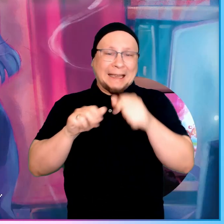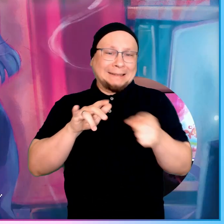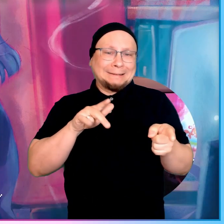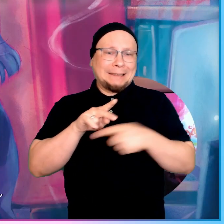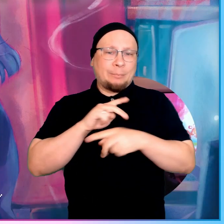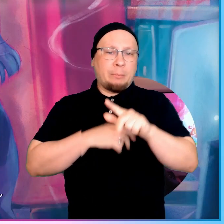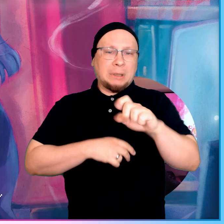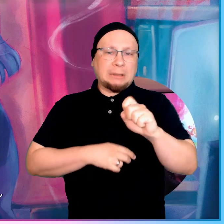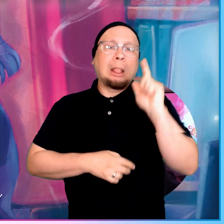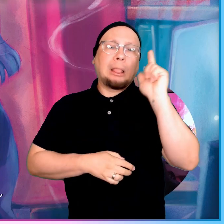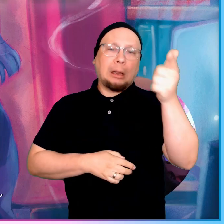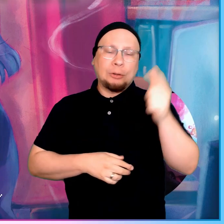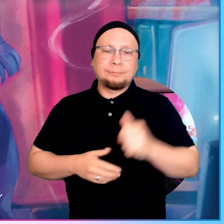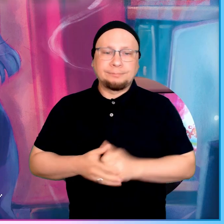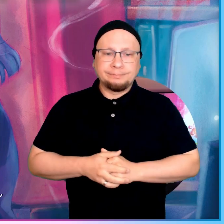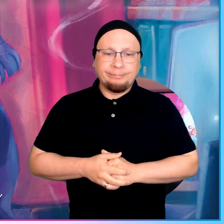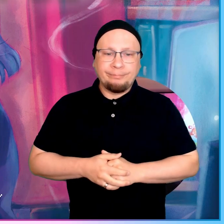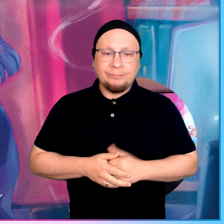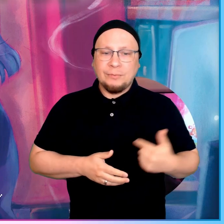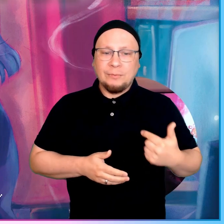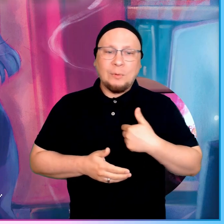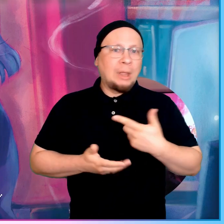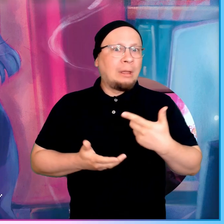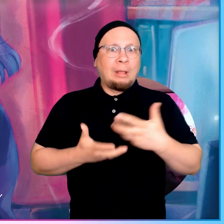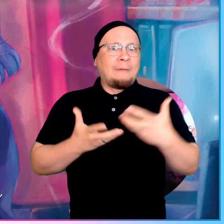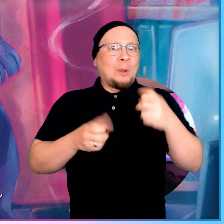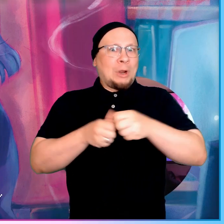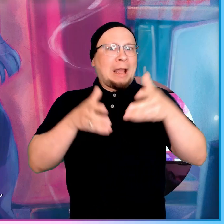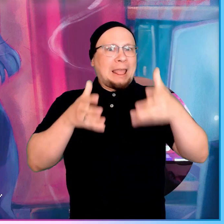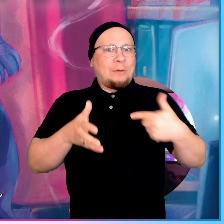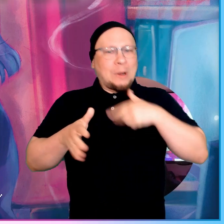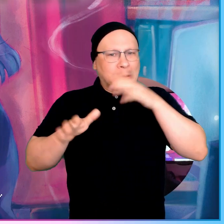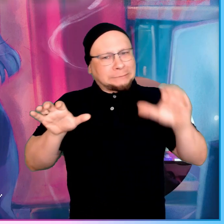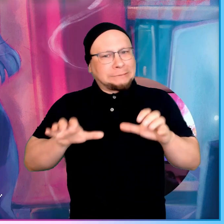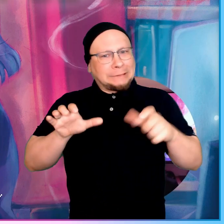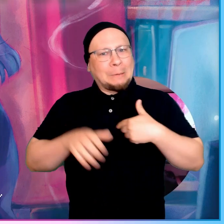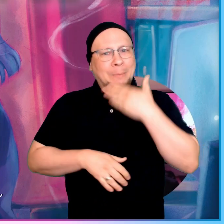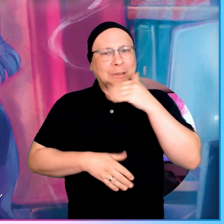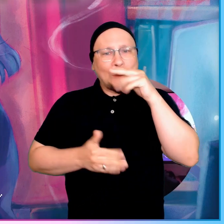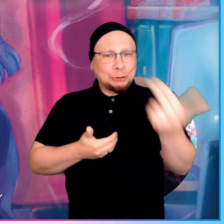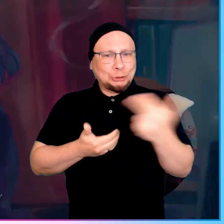We have a long way to go, and we will try to do our best. We hope you will come along. Thank you.